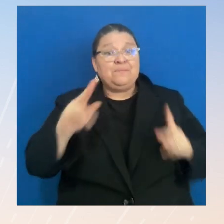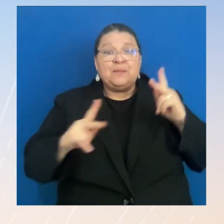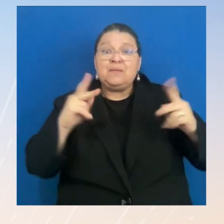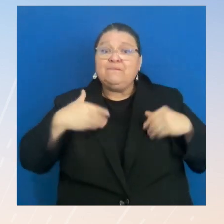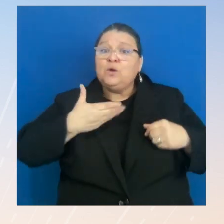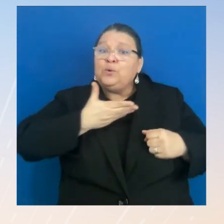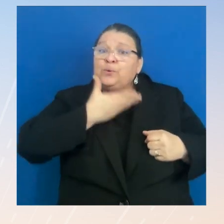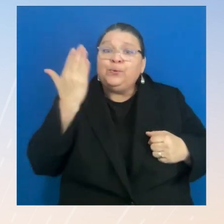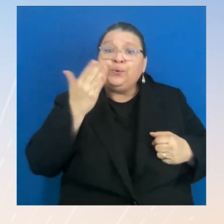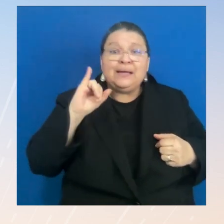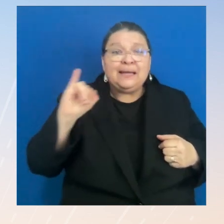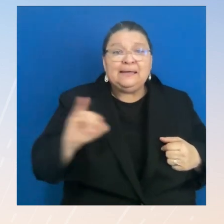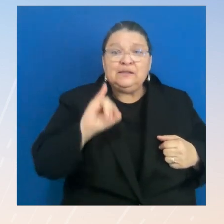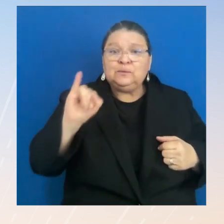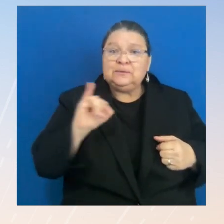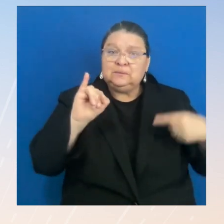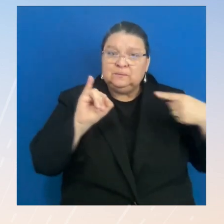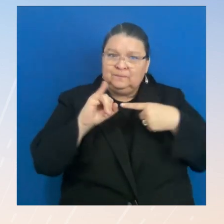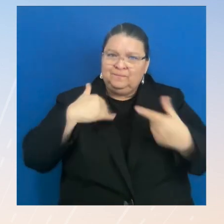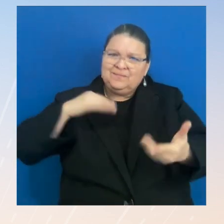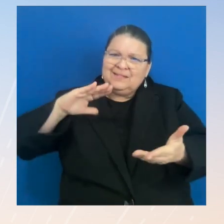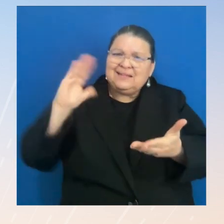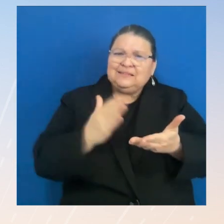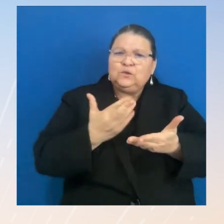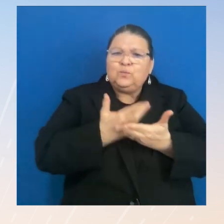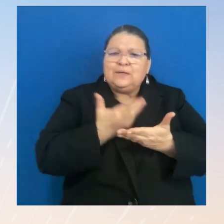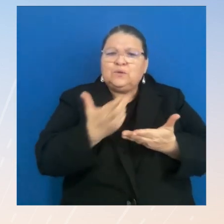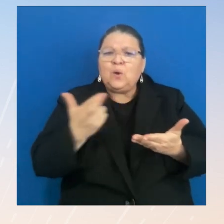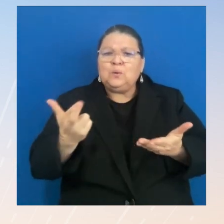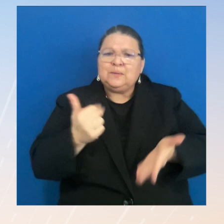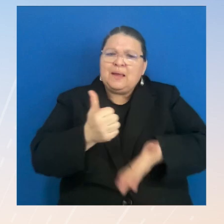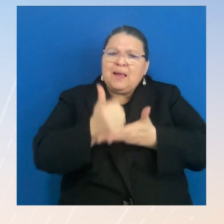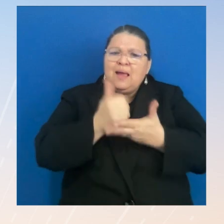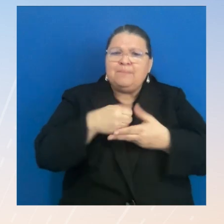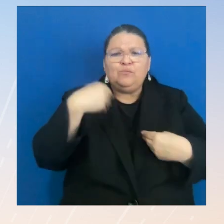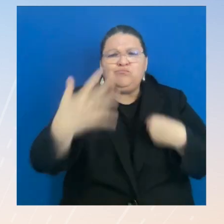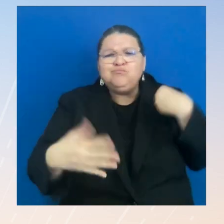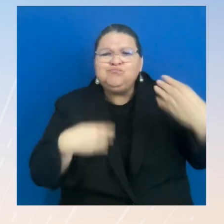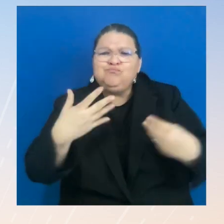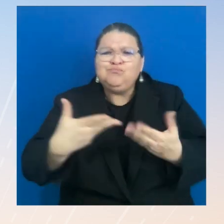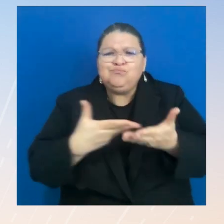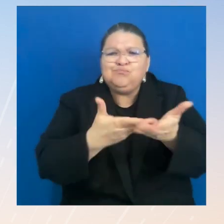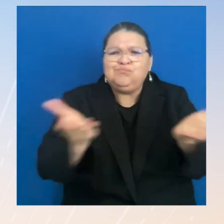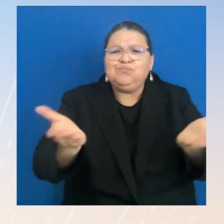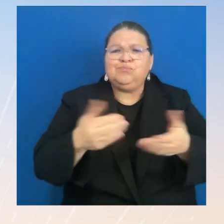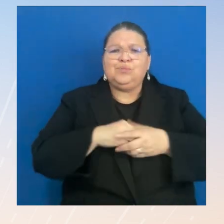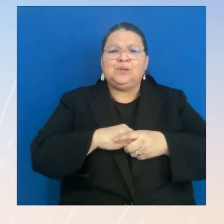So those are just some of the examples of where the American people could be deeply impacted